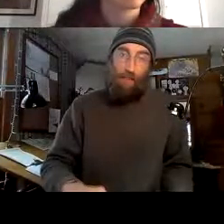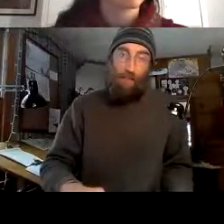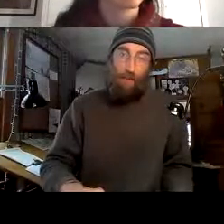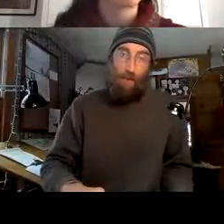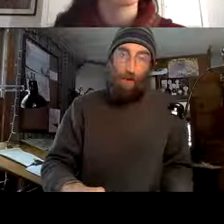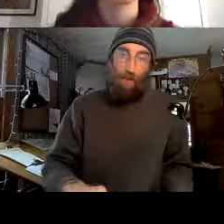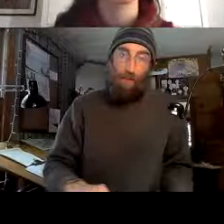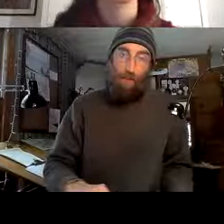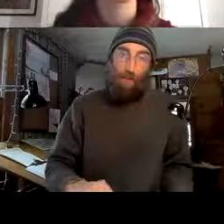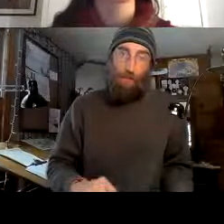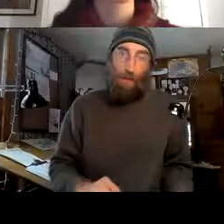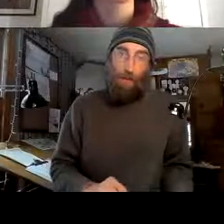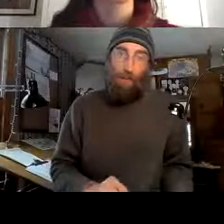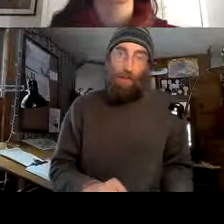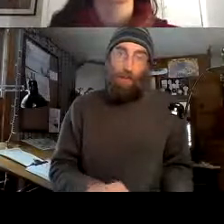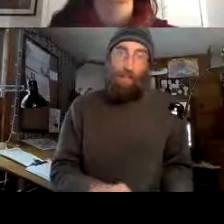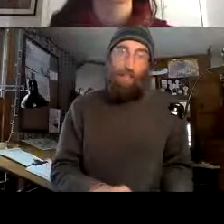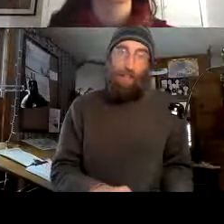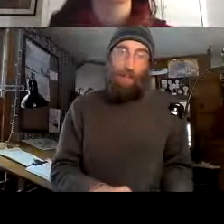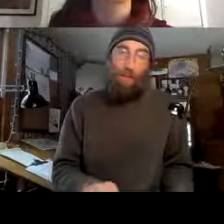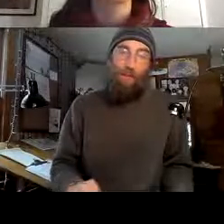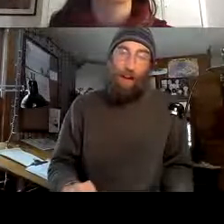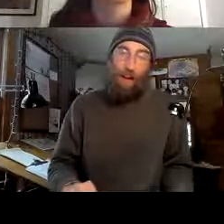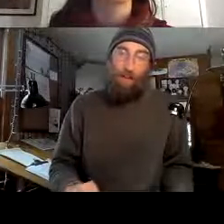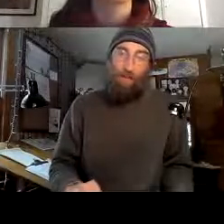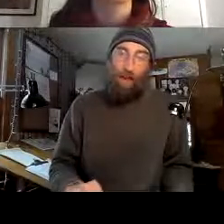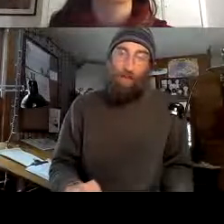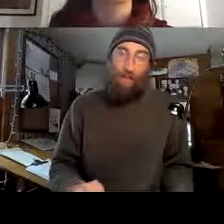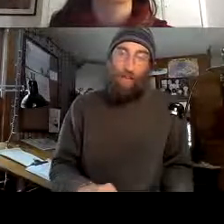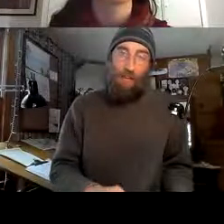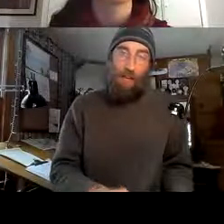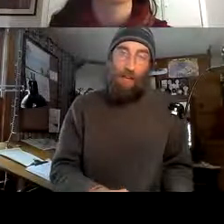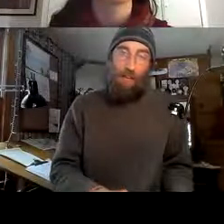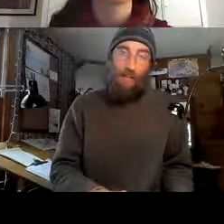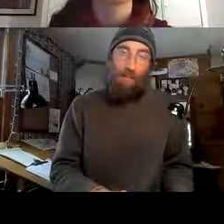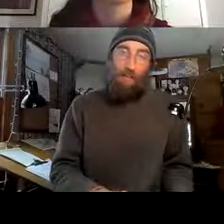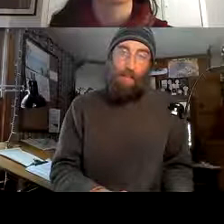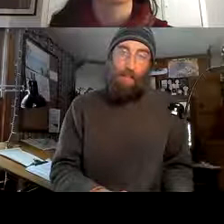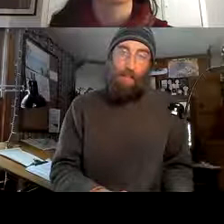is later in the war. He has a blue coat, and he's sitting by the fire, the fire is almost out, and he's picked up